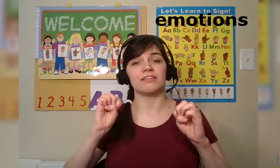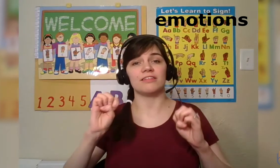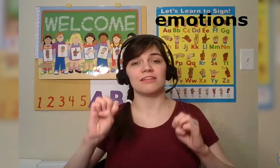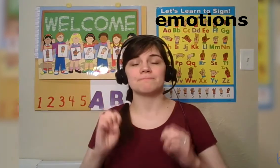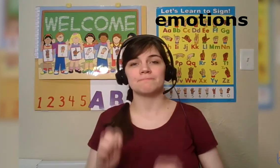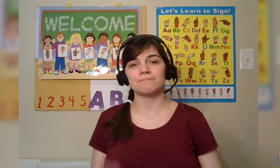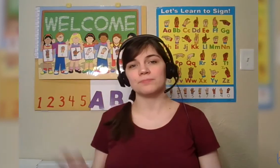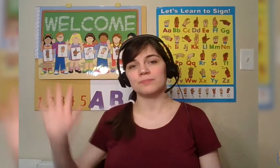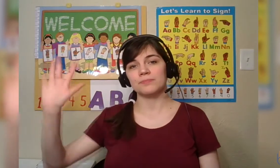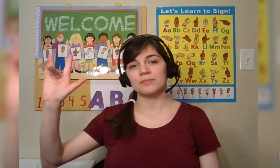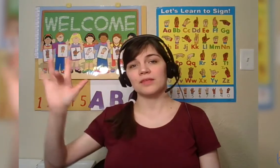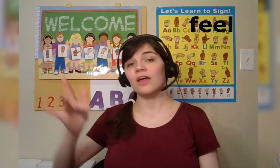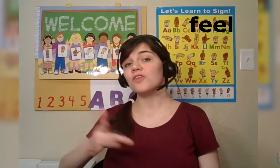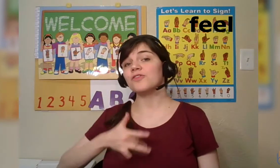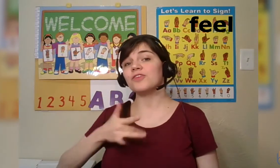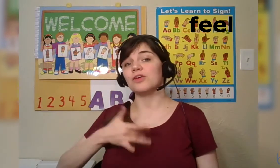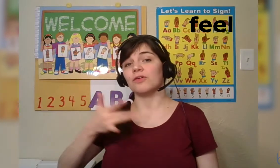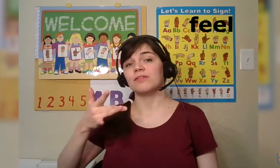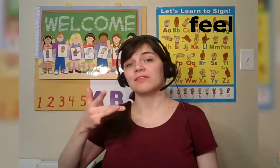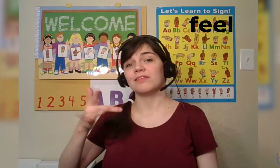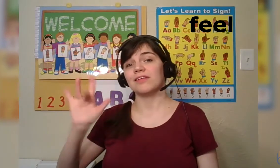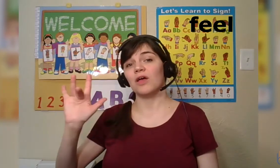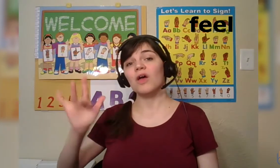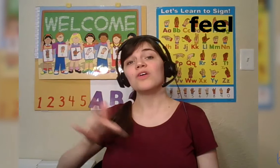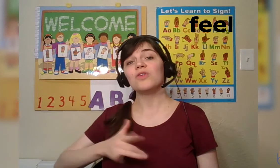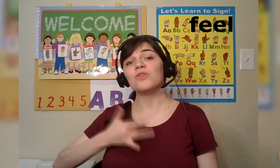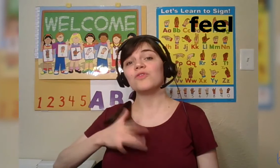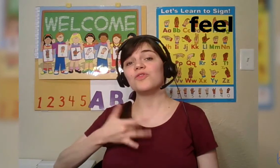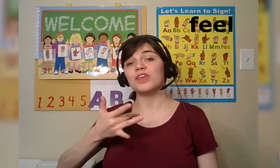Feel. Feel.